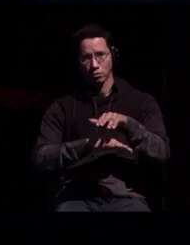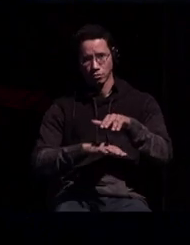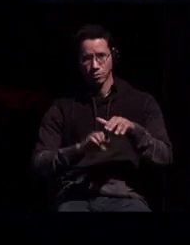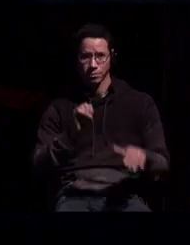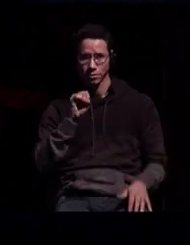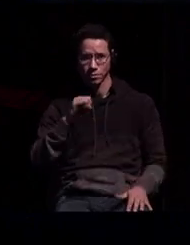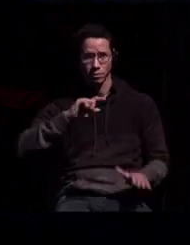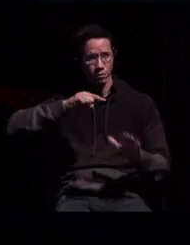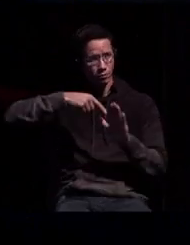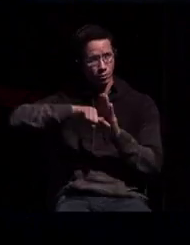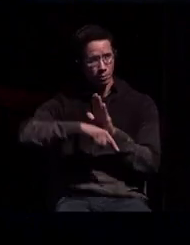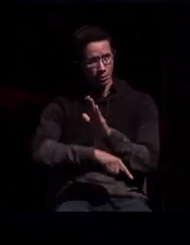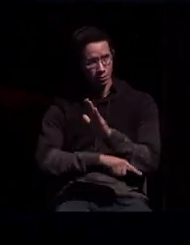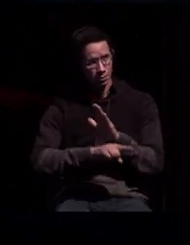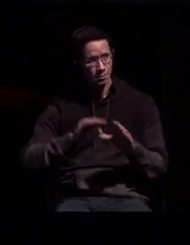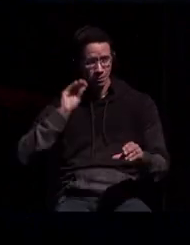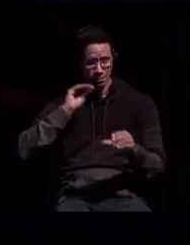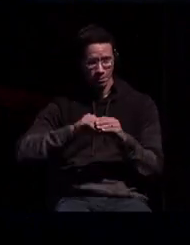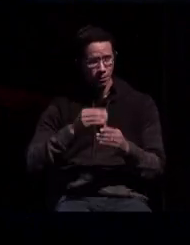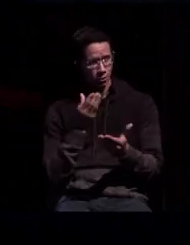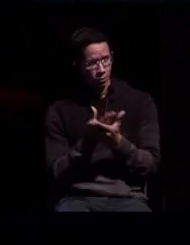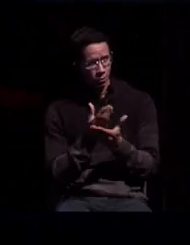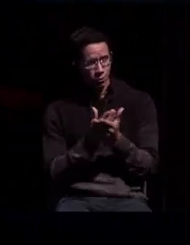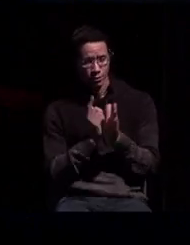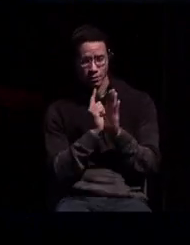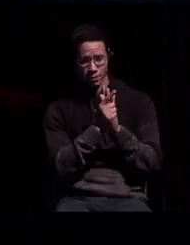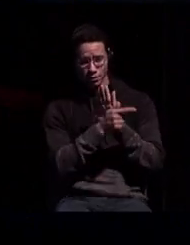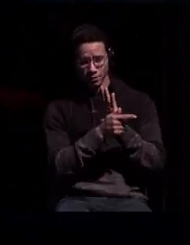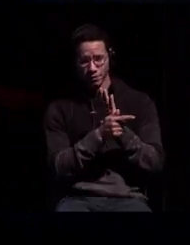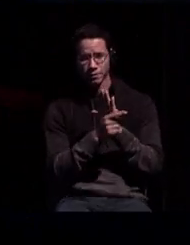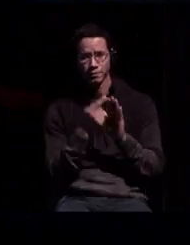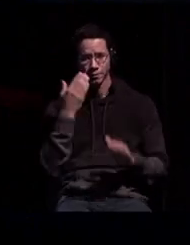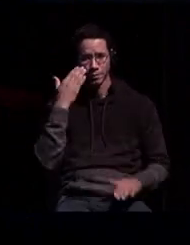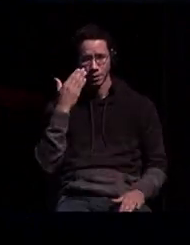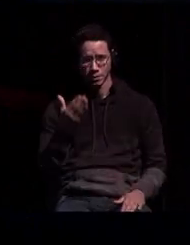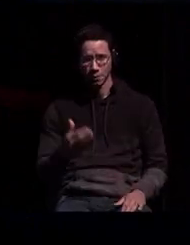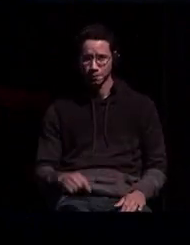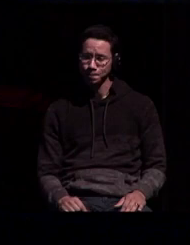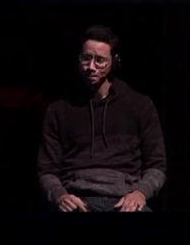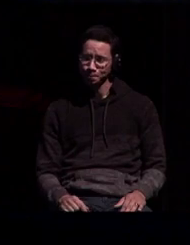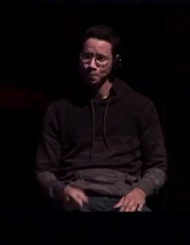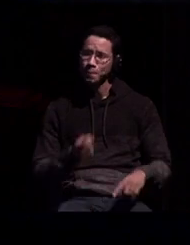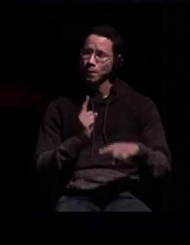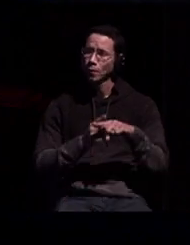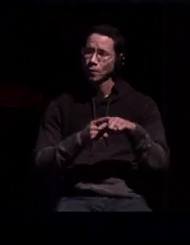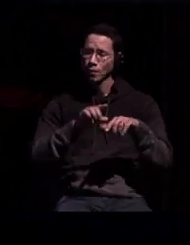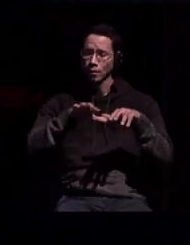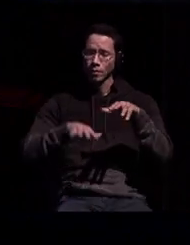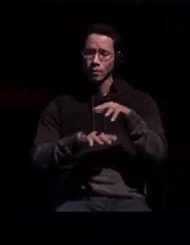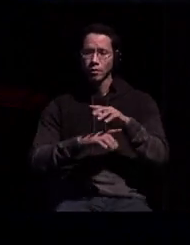in our studies about gender-based tourism, they will appear because such vulnerabilities, contradictions and asymmetries